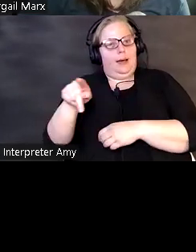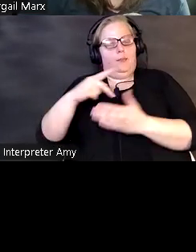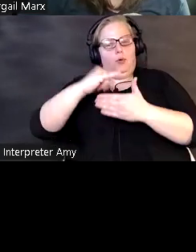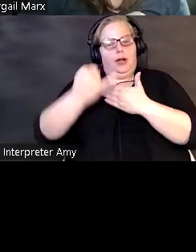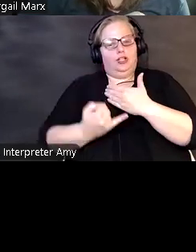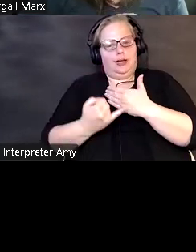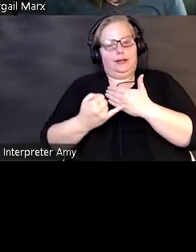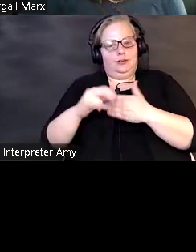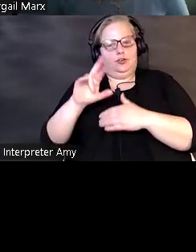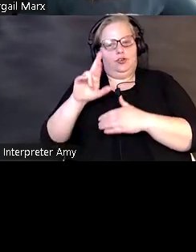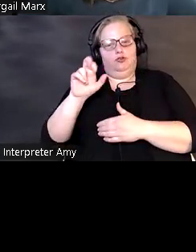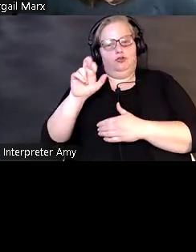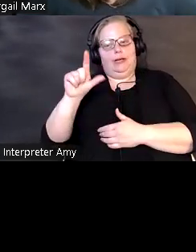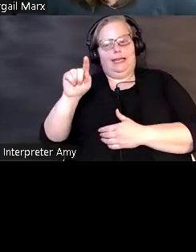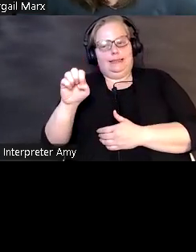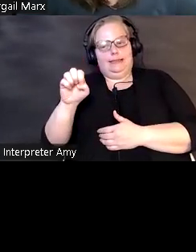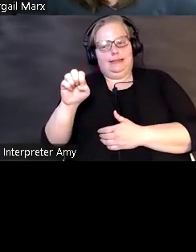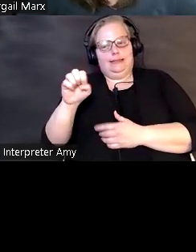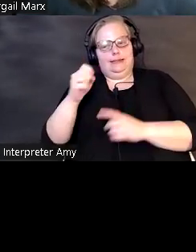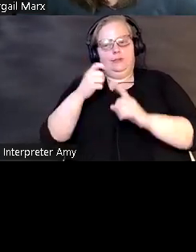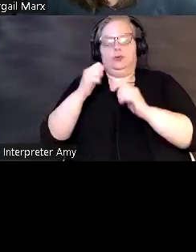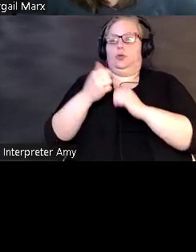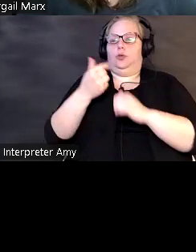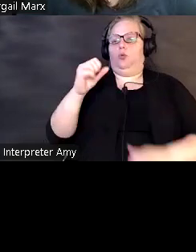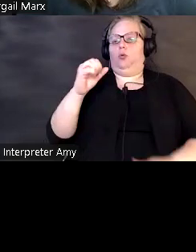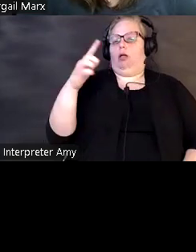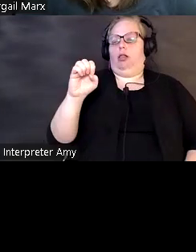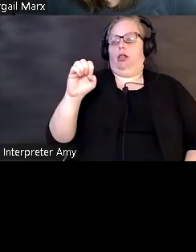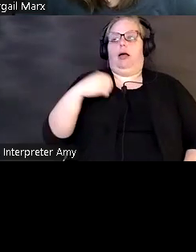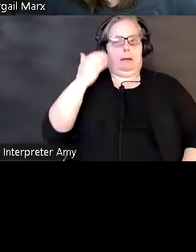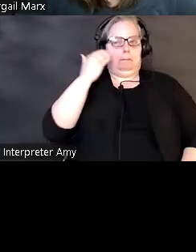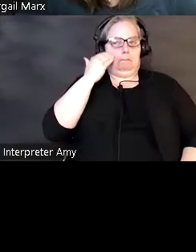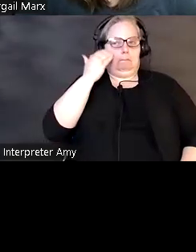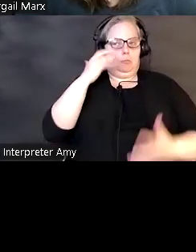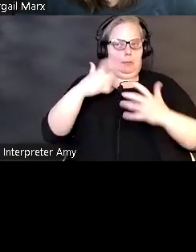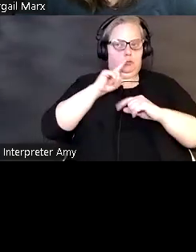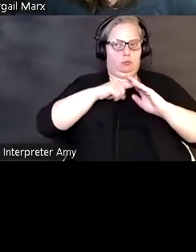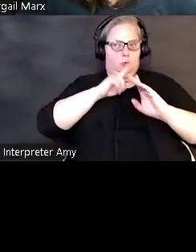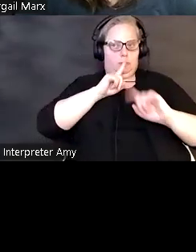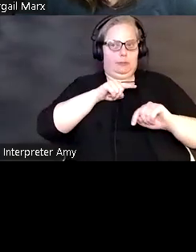Jennifer, I'm a little familiar with this one if you want me to start. Jennifer: Sure. >> Abby: So for anybody who's